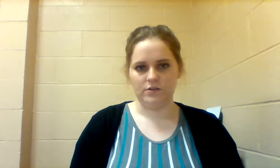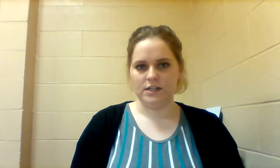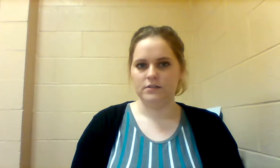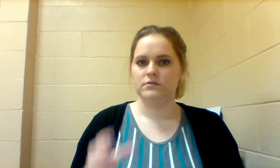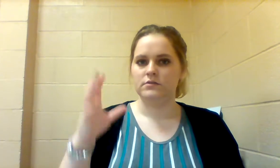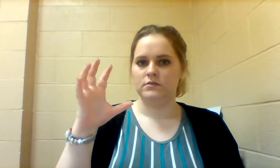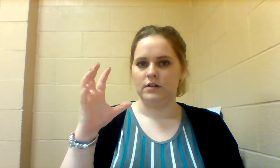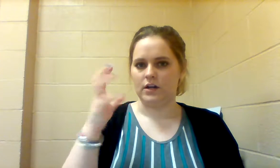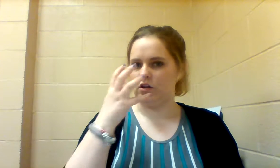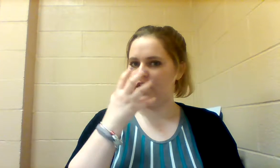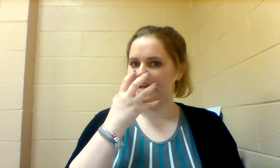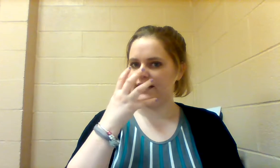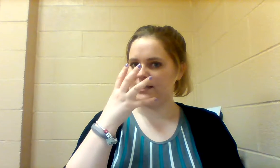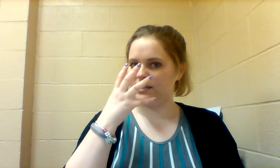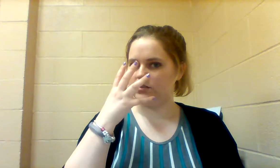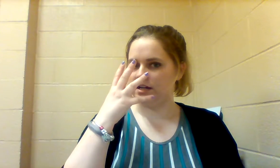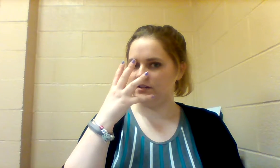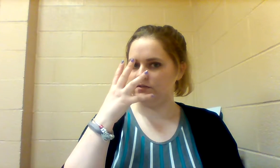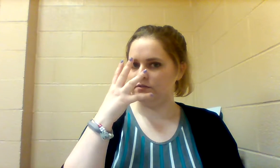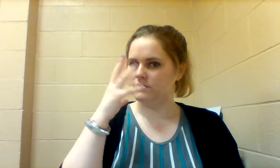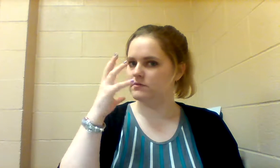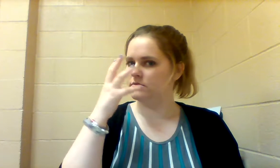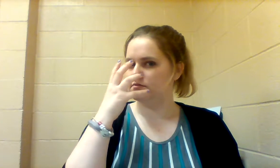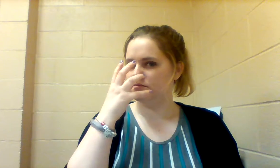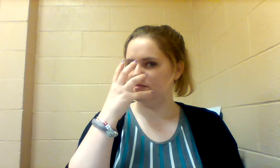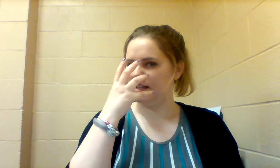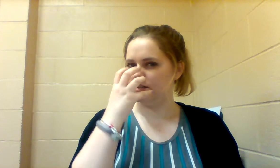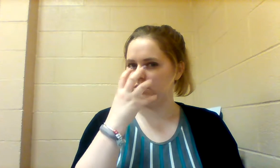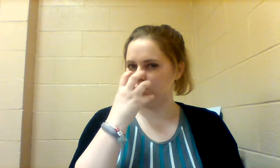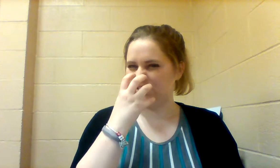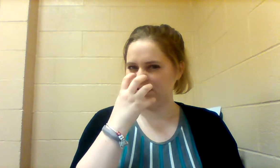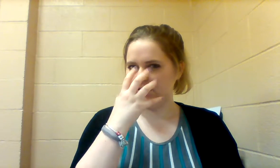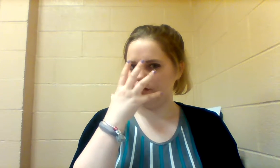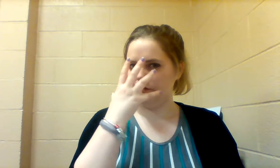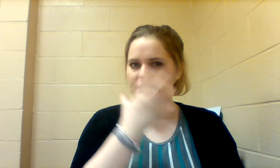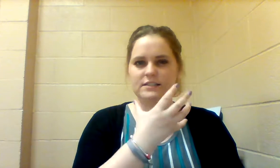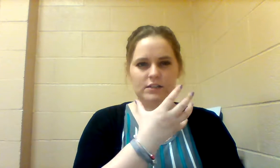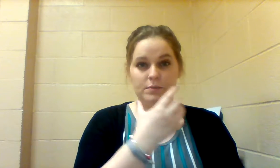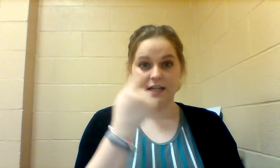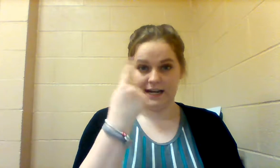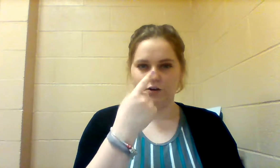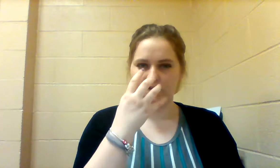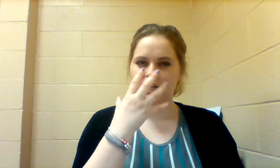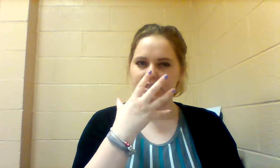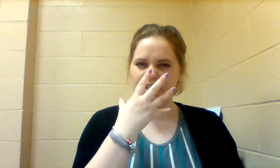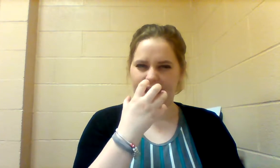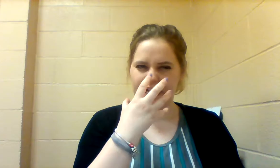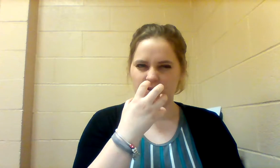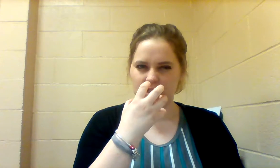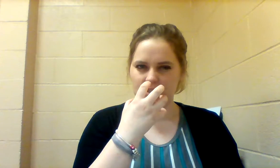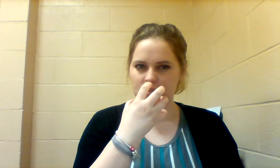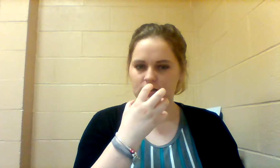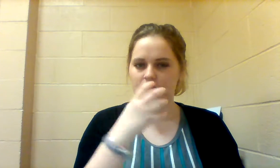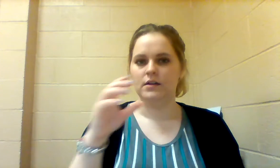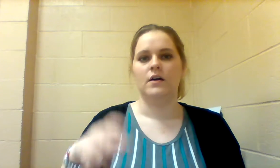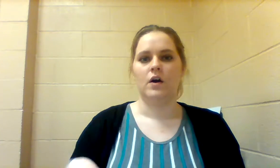ANGRY a claw hand and you kind of like you squeeze it near your face and you make an angry face ANGRY